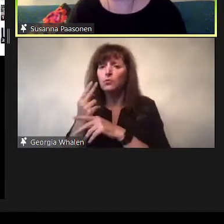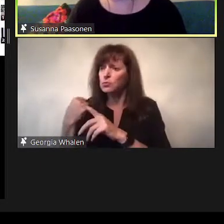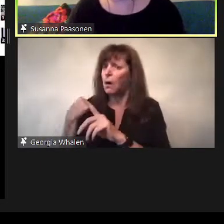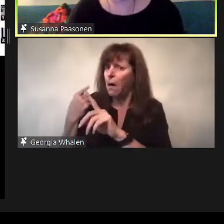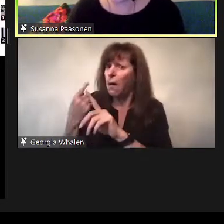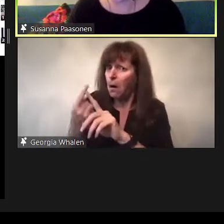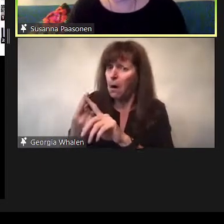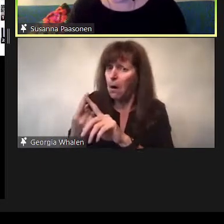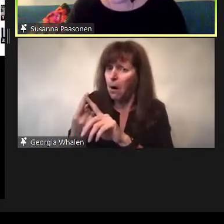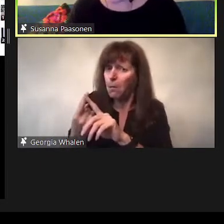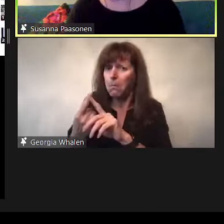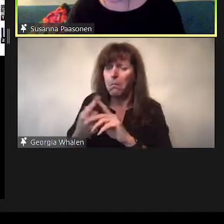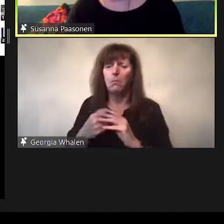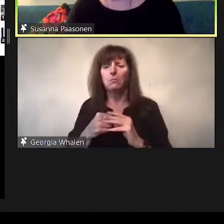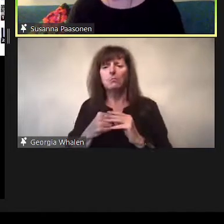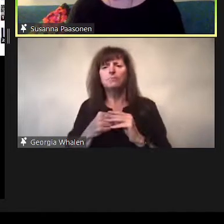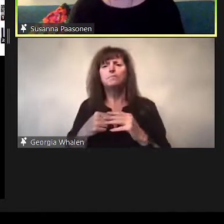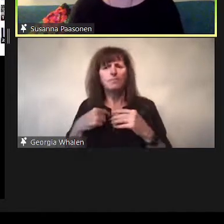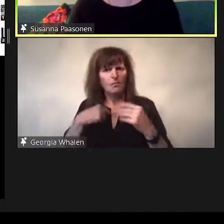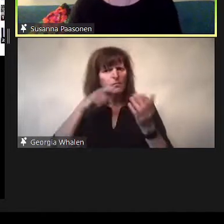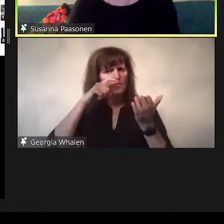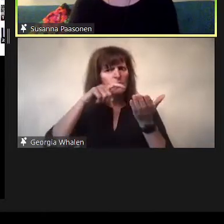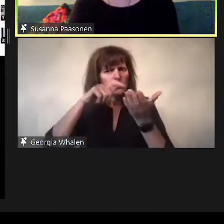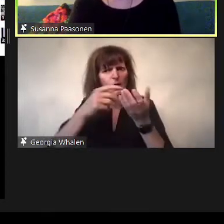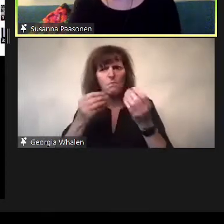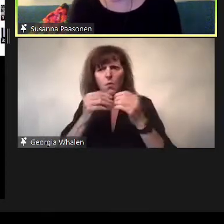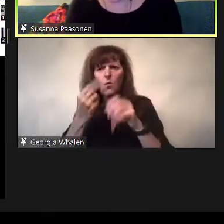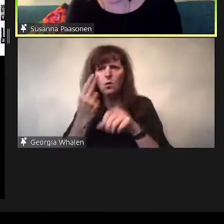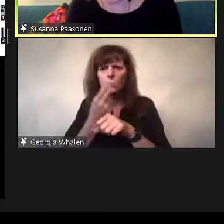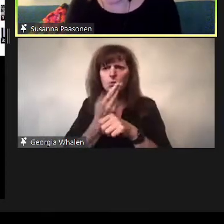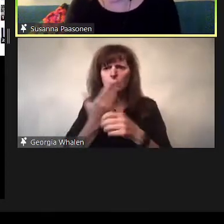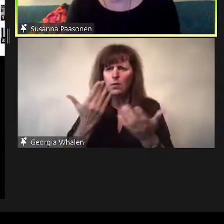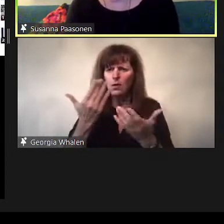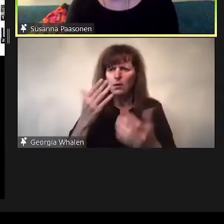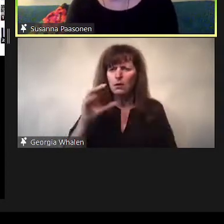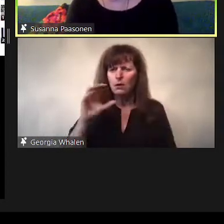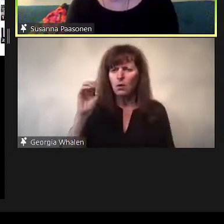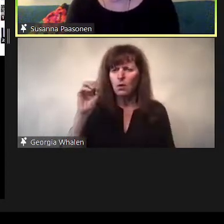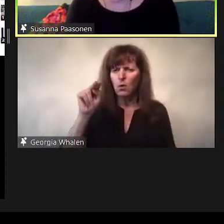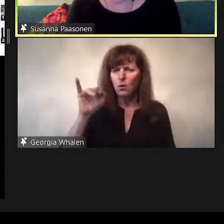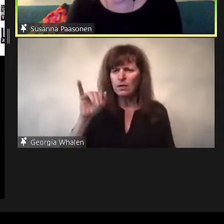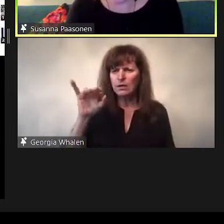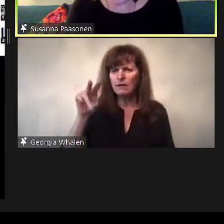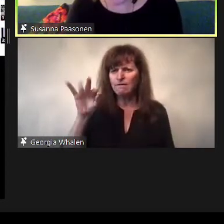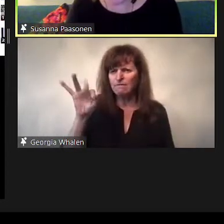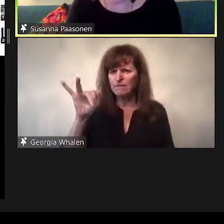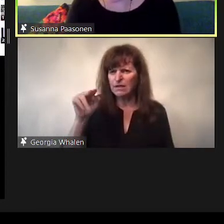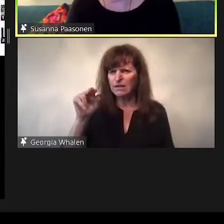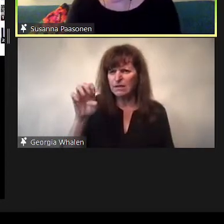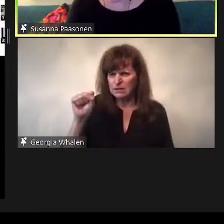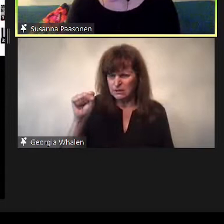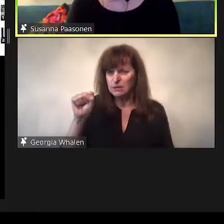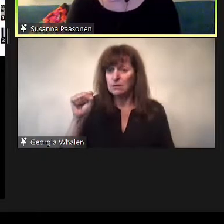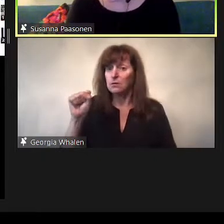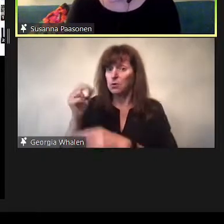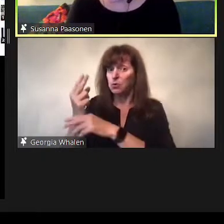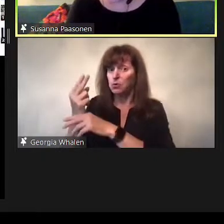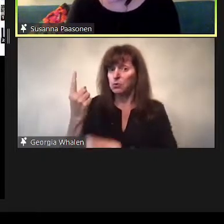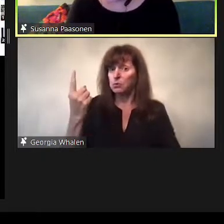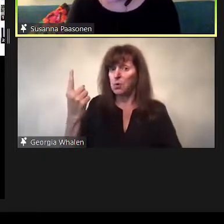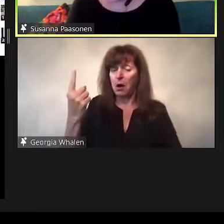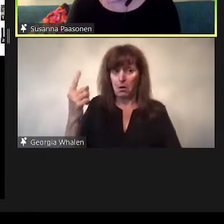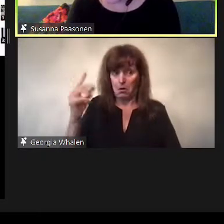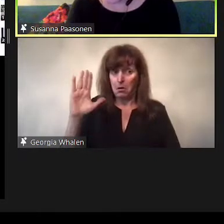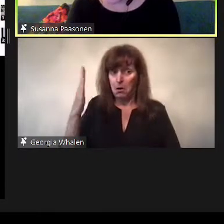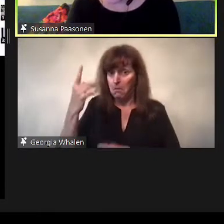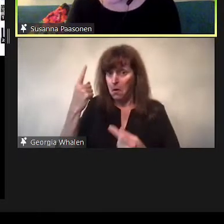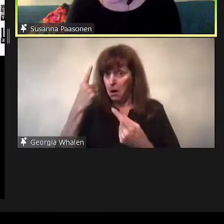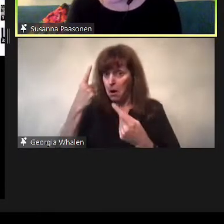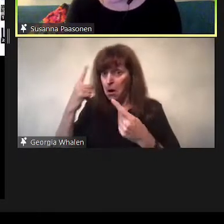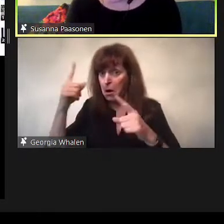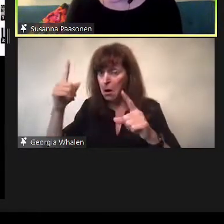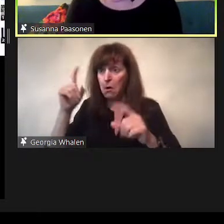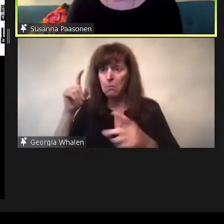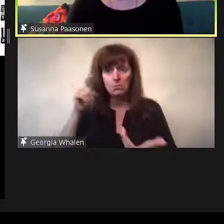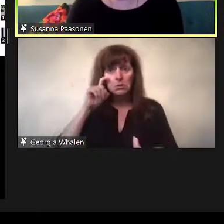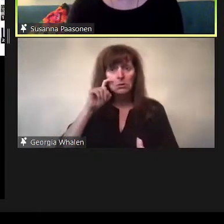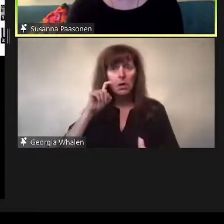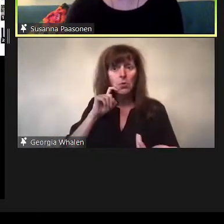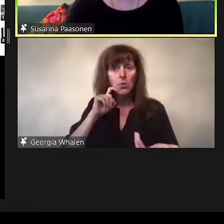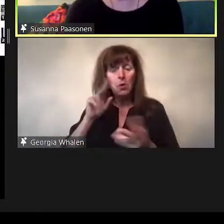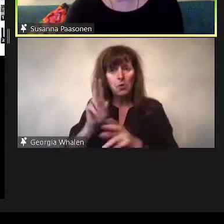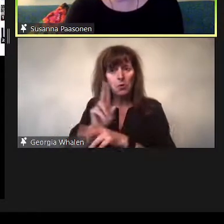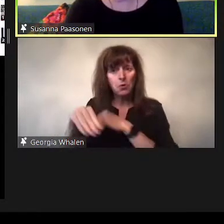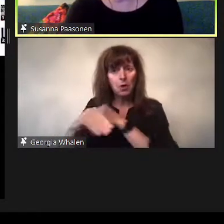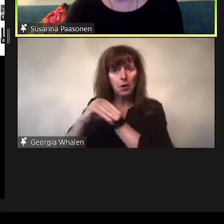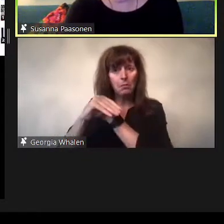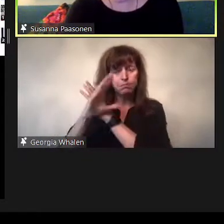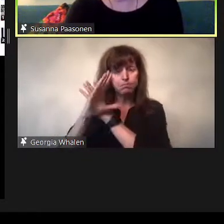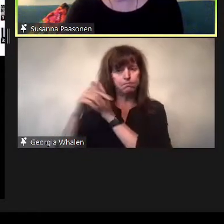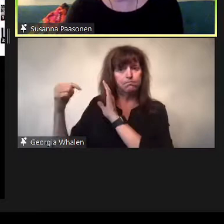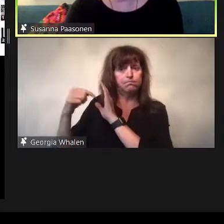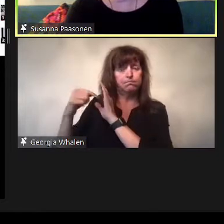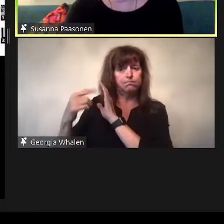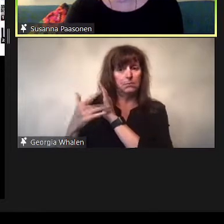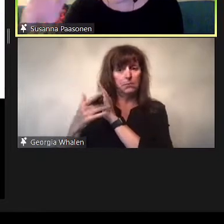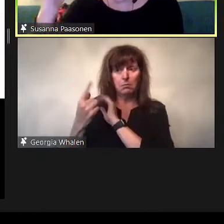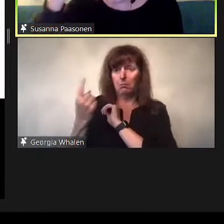As people returned to platforms they used to use,